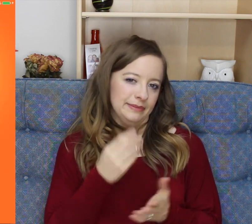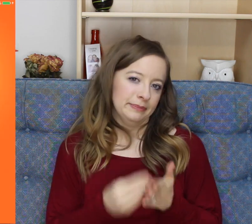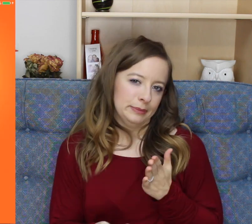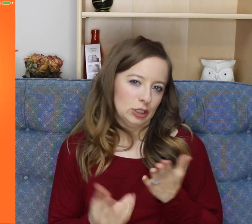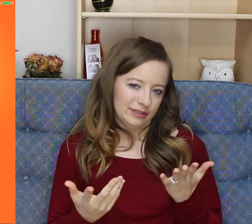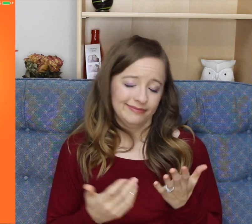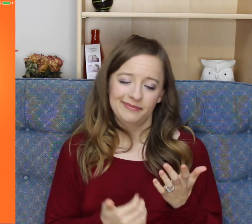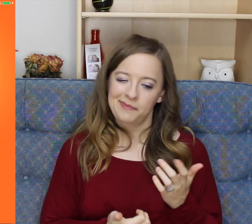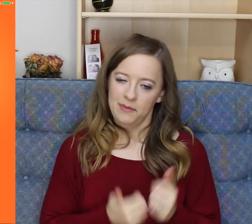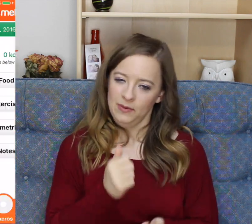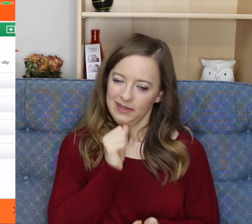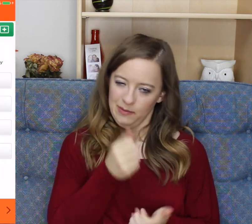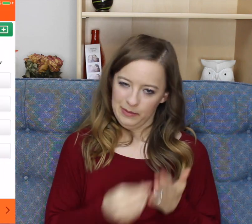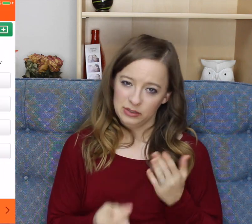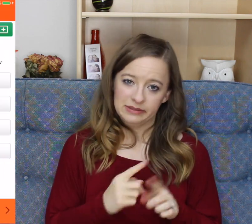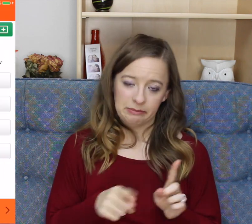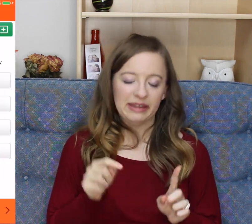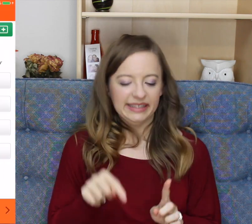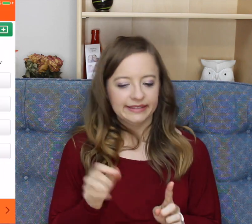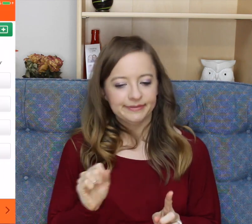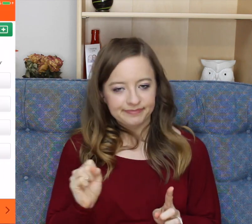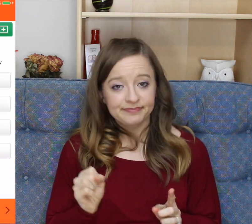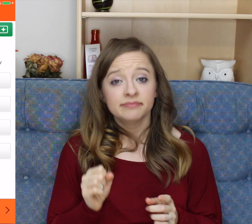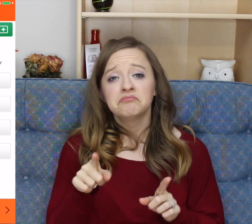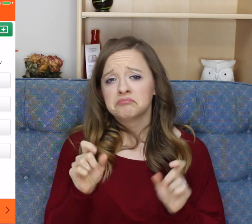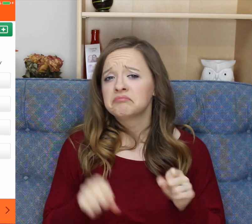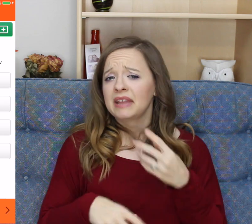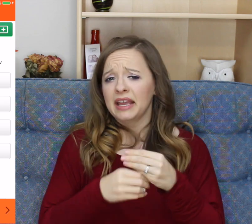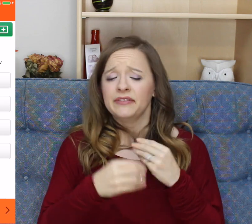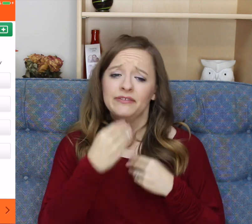which I did purchase. It is a purchase app. Most of mine arent', but you can